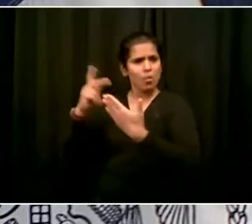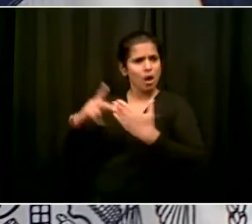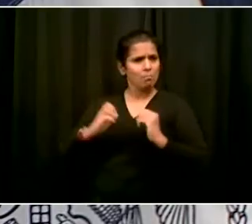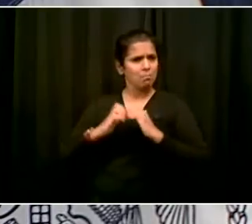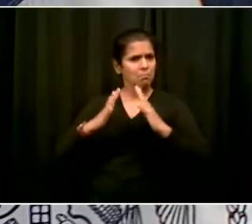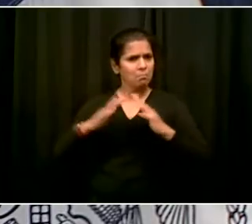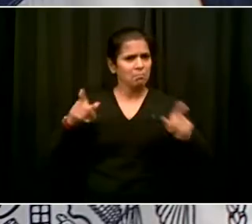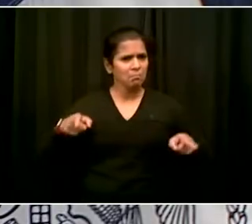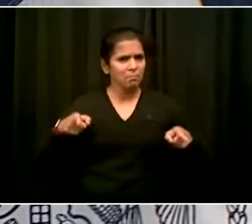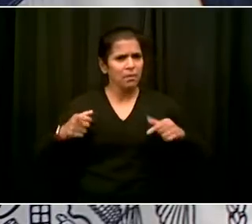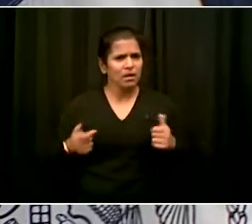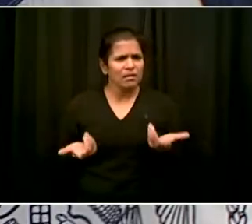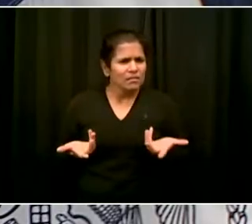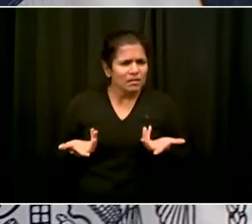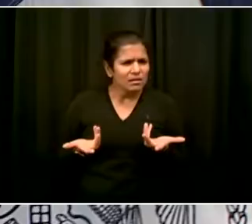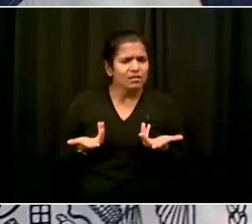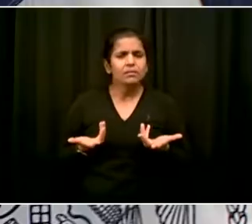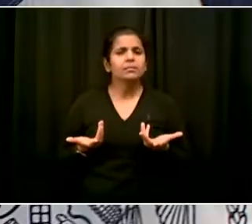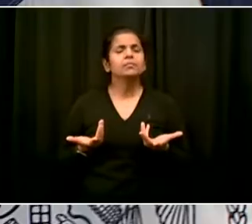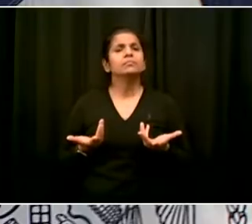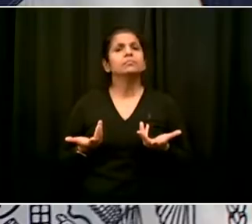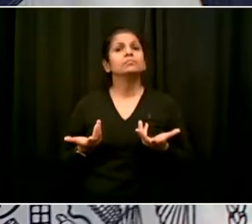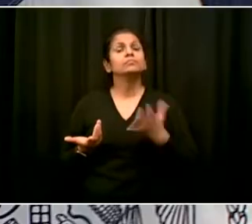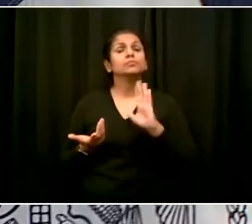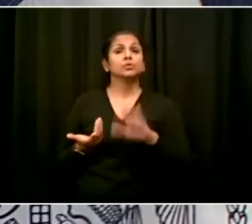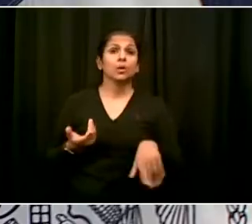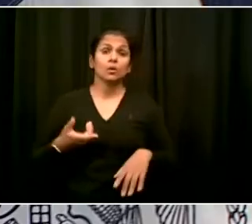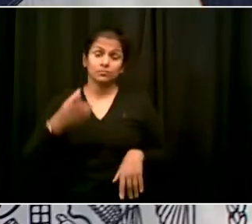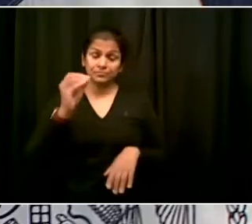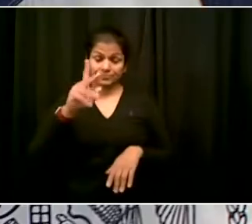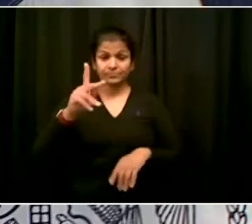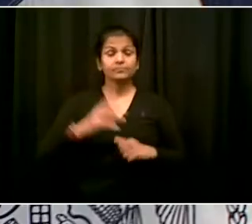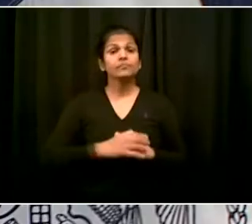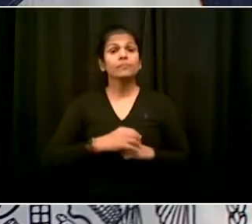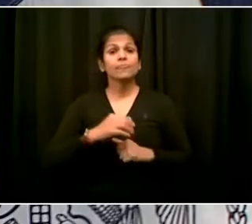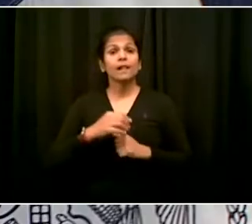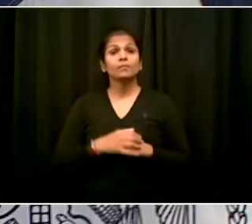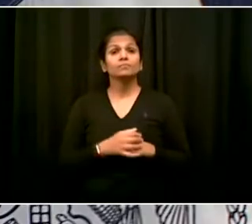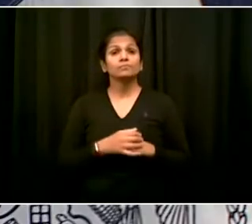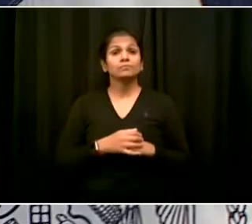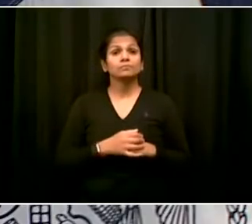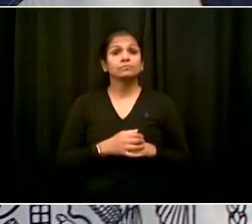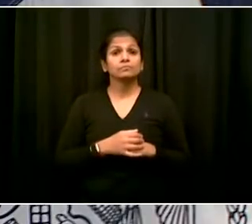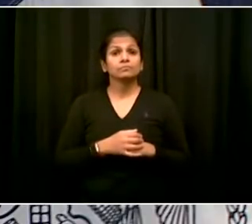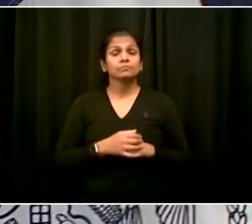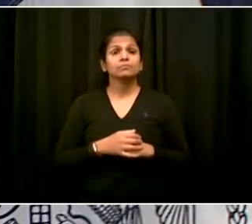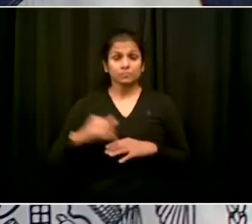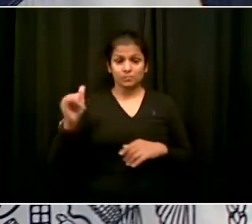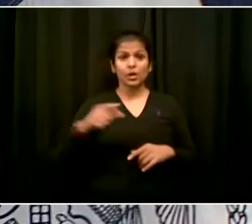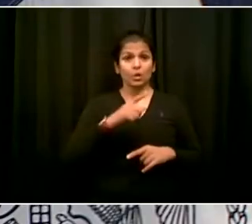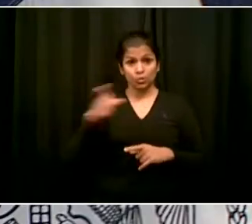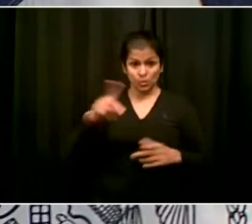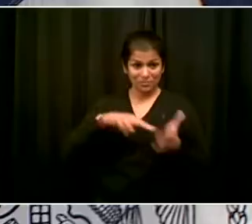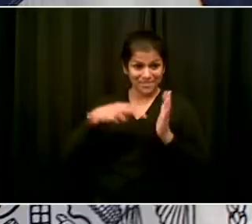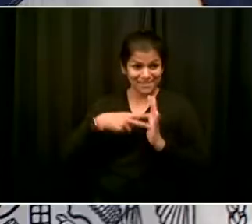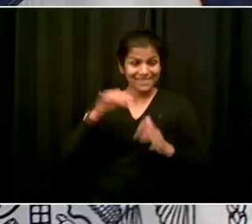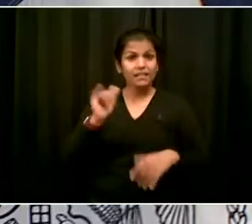PARTNERSHIPS? THIS IS ABOUT SOMETHING WHICH COULD BE VERY